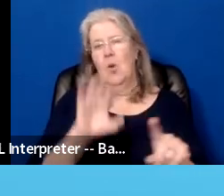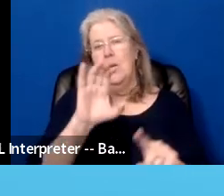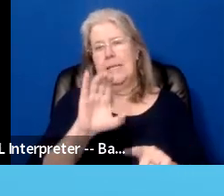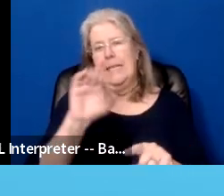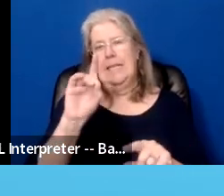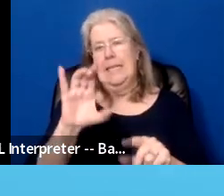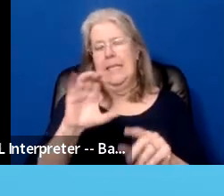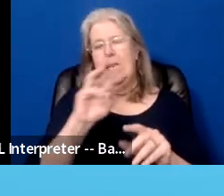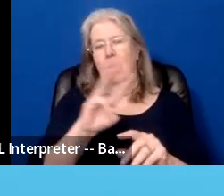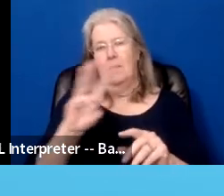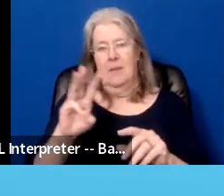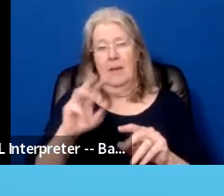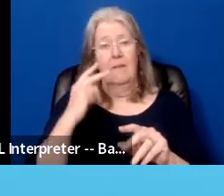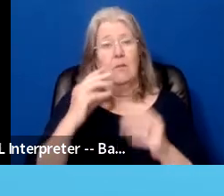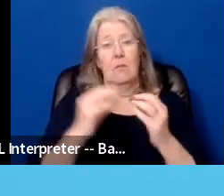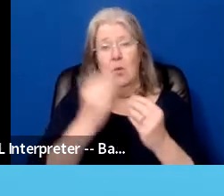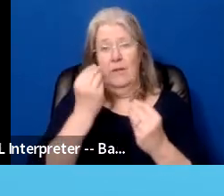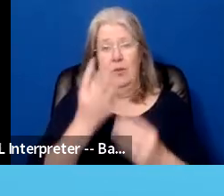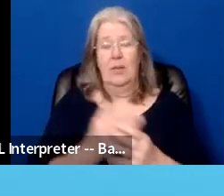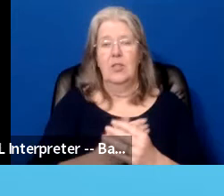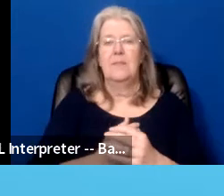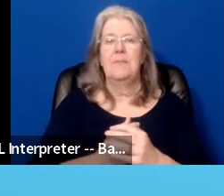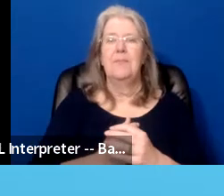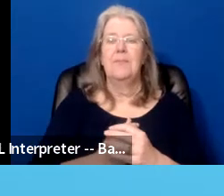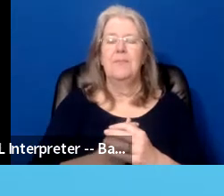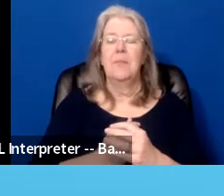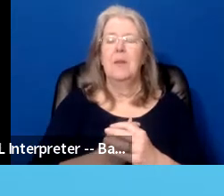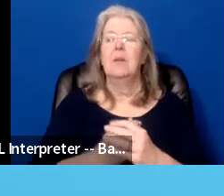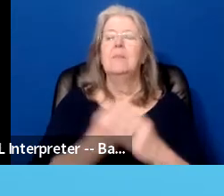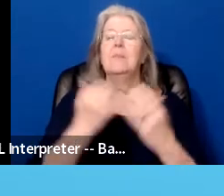And since we're on the topic of boosters, what should we know